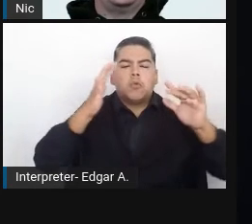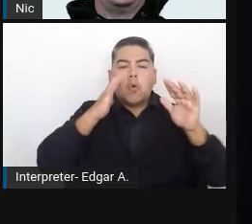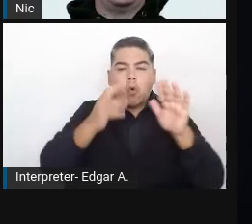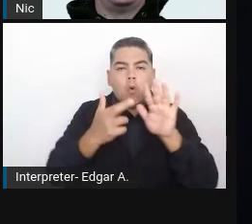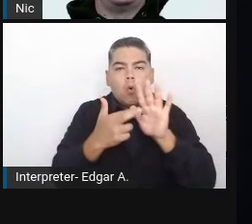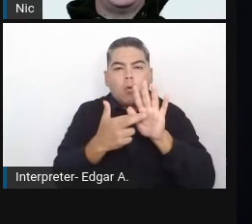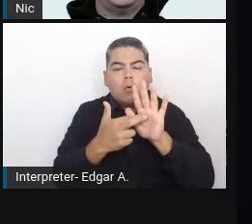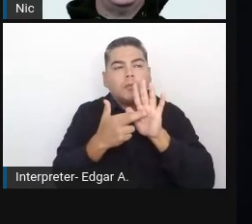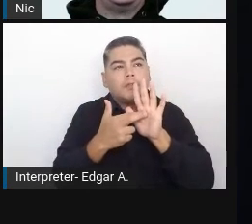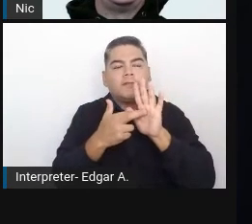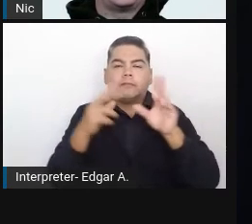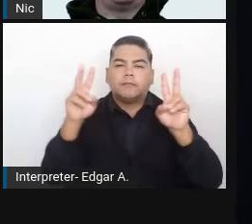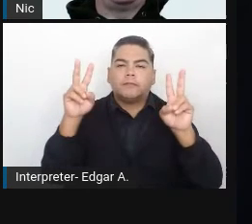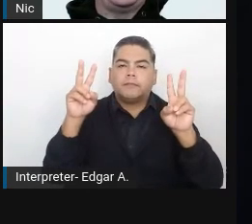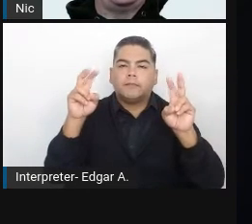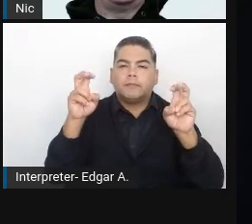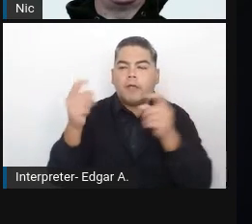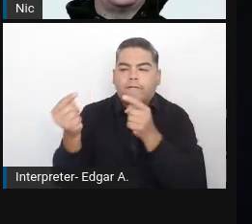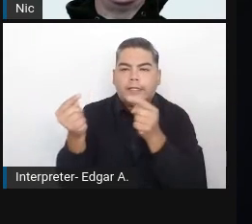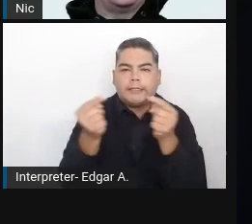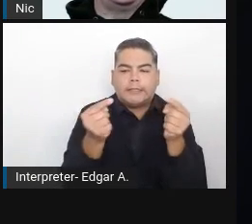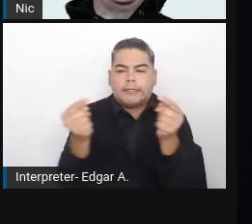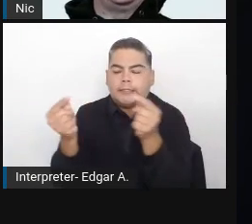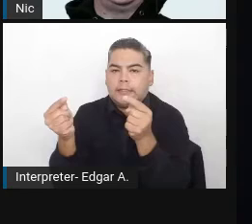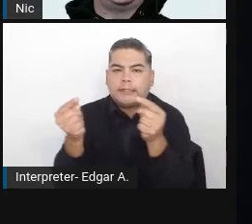of disabled people trying to get included,